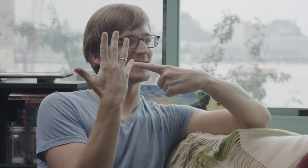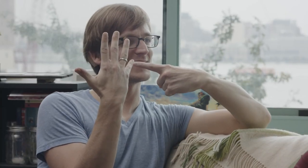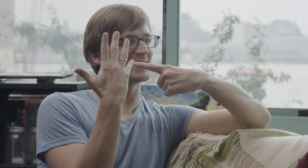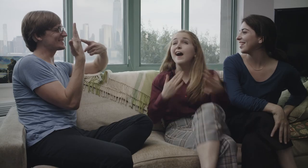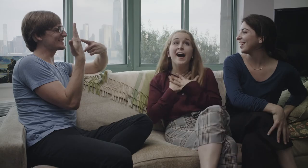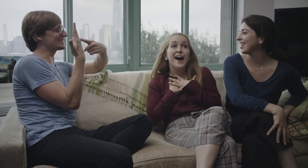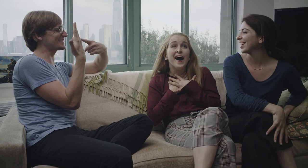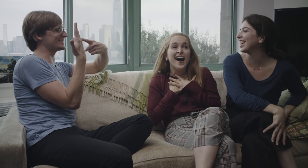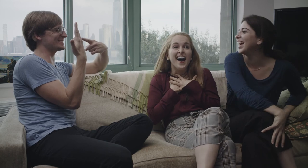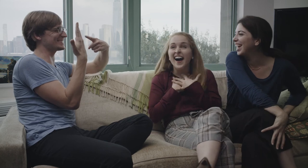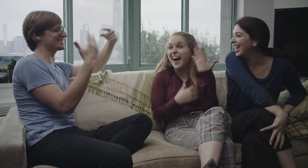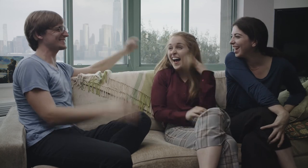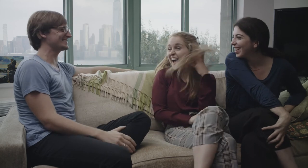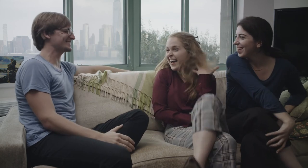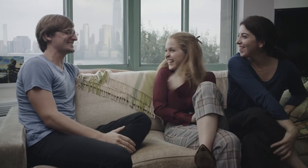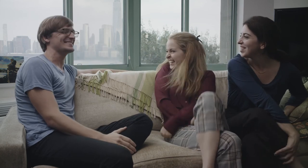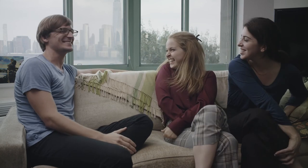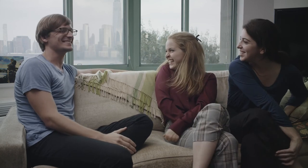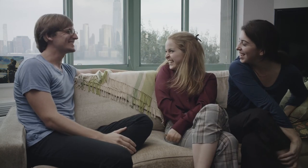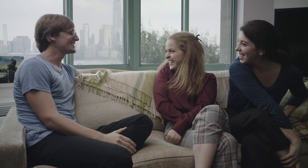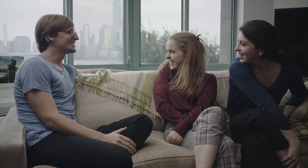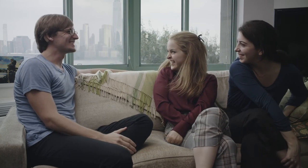Yay! : Ahh! : When is the date?